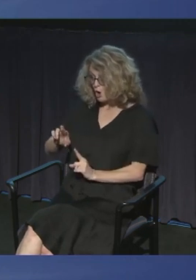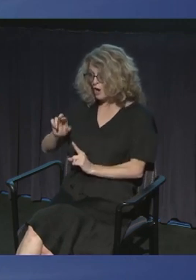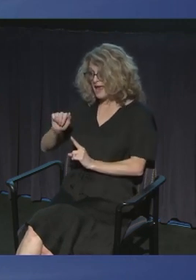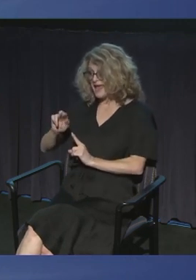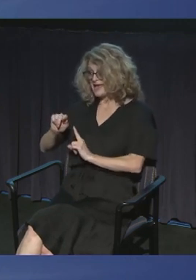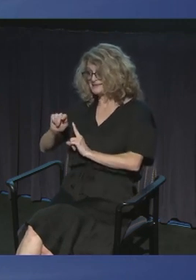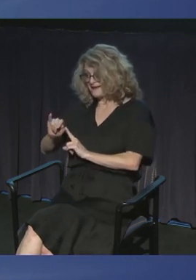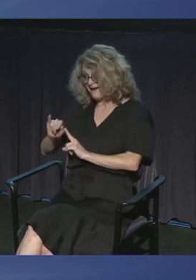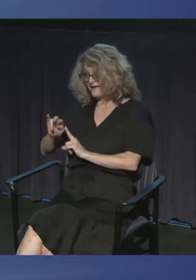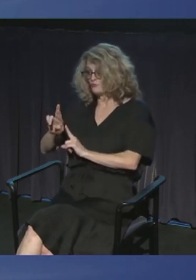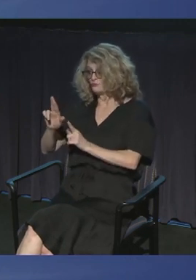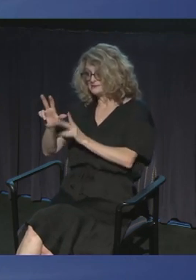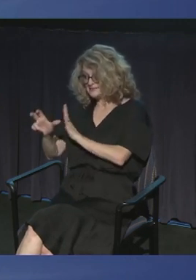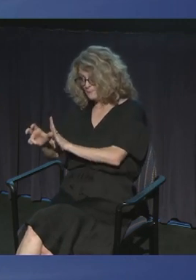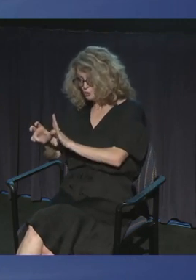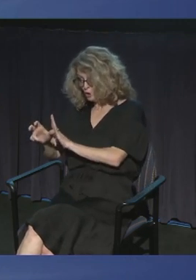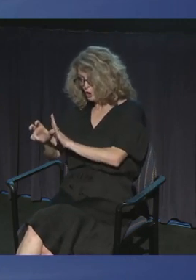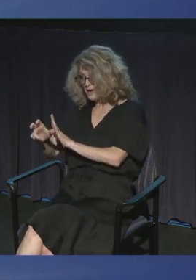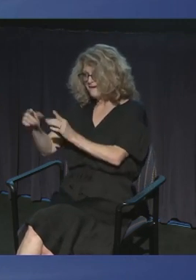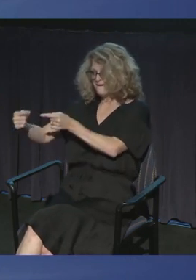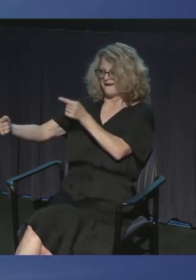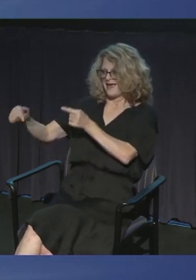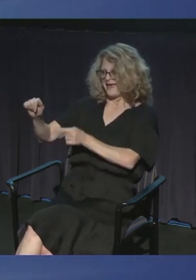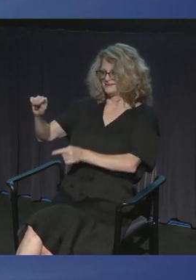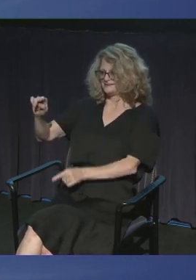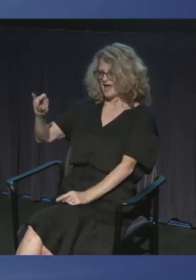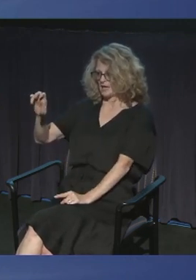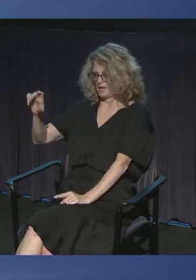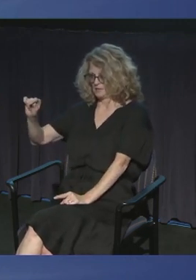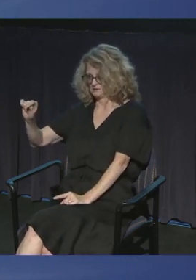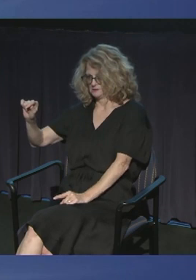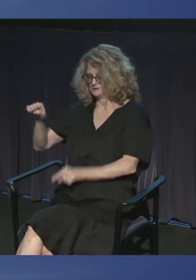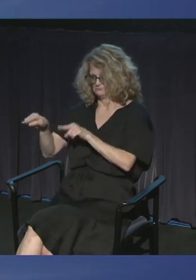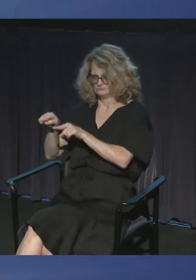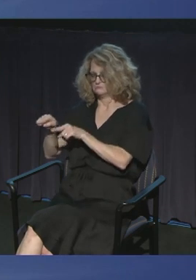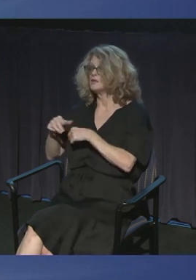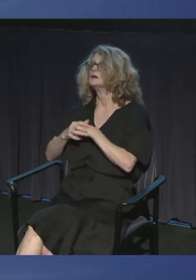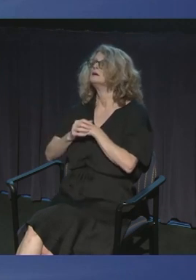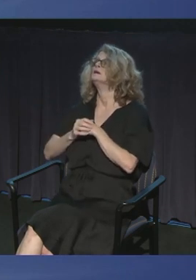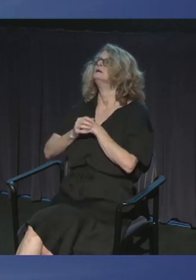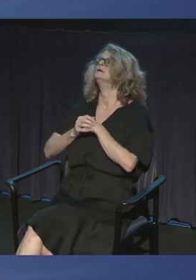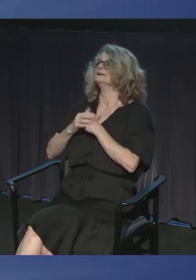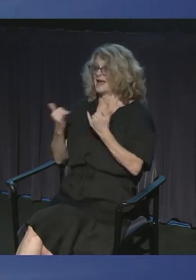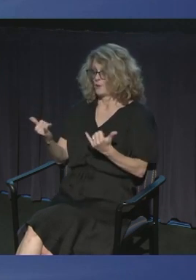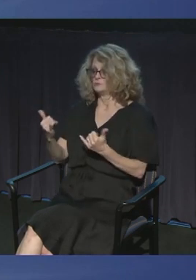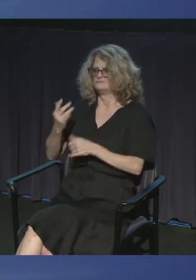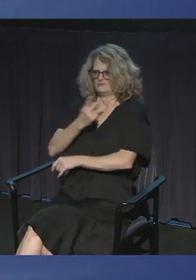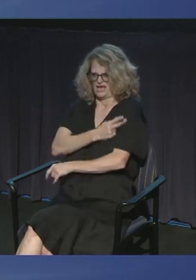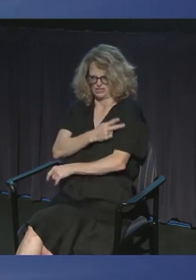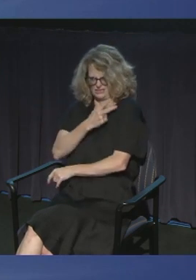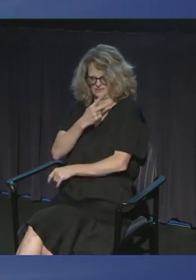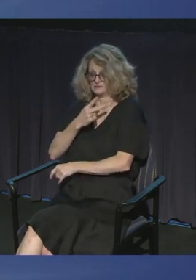(PHONETIC). THESE ANTIBODIES ARE IL-1 ANTAGONIST THAT WILL TARGET IL-1. PATIENTS REALLY